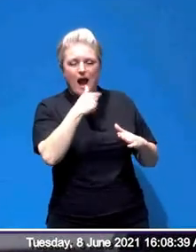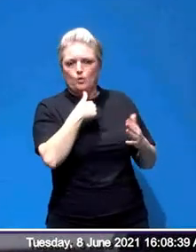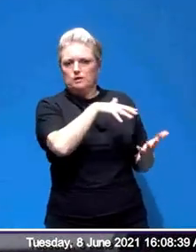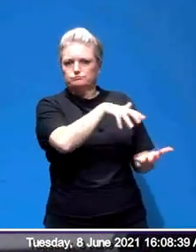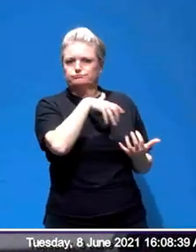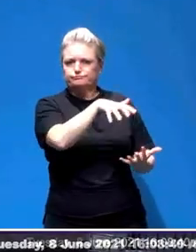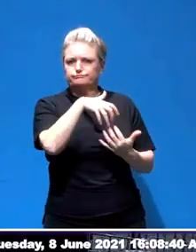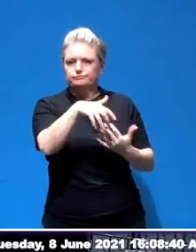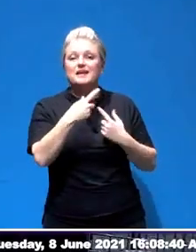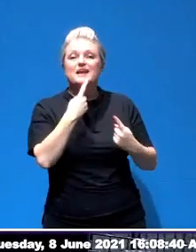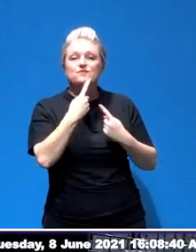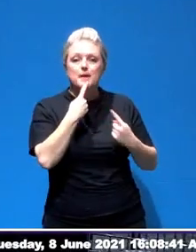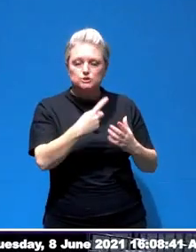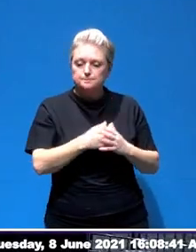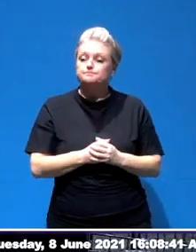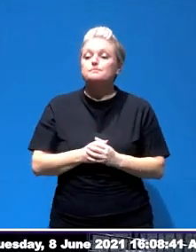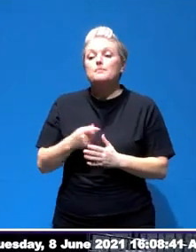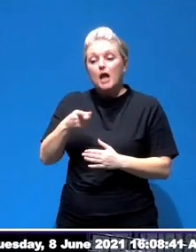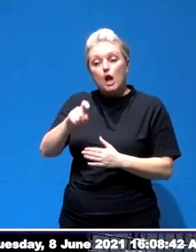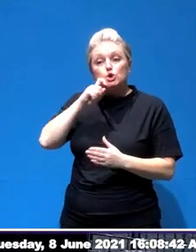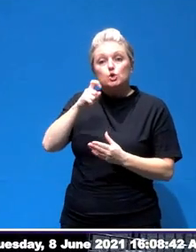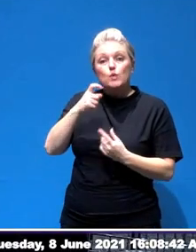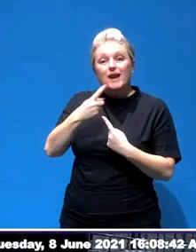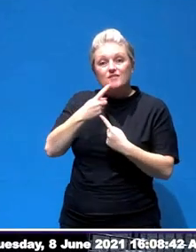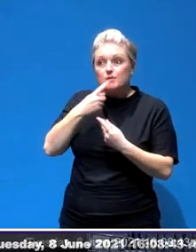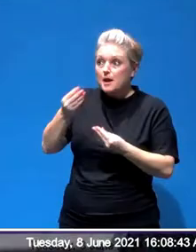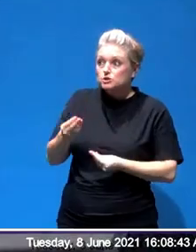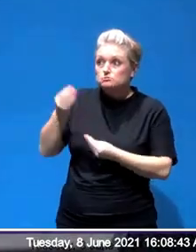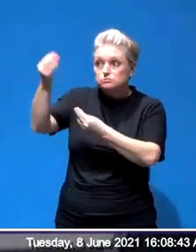That will be shared with the NDIA? It certainly can be, yes.